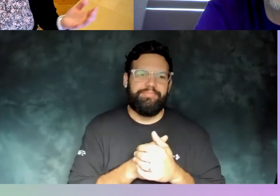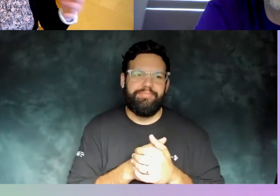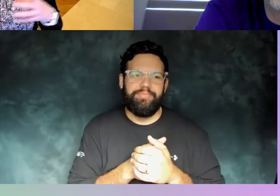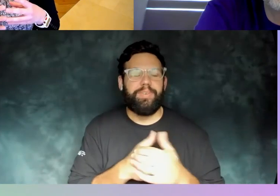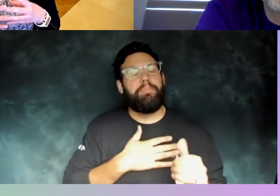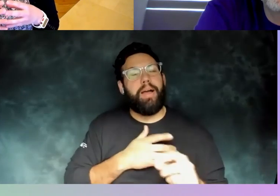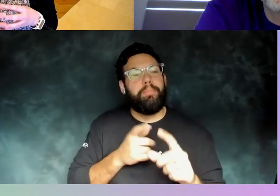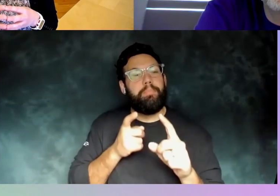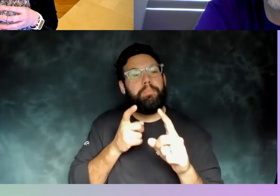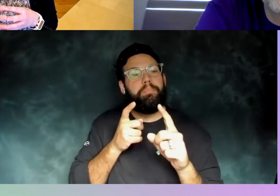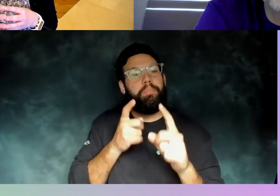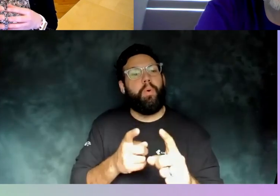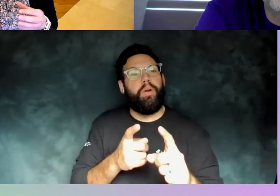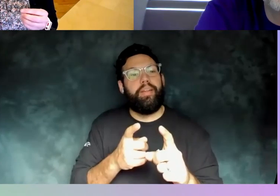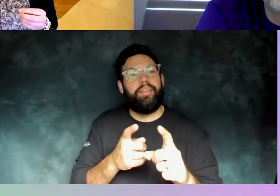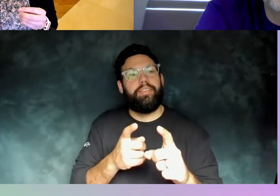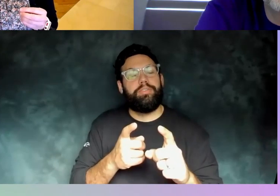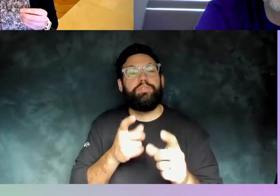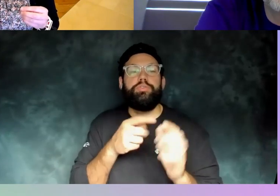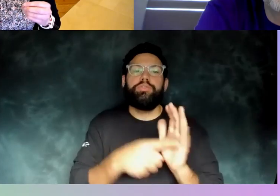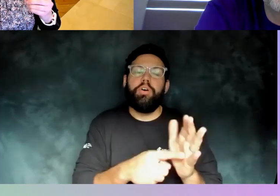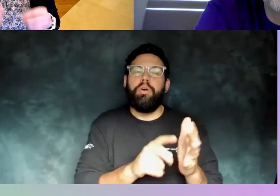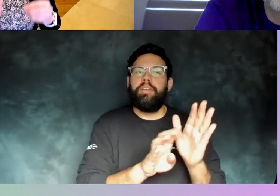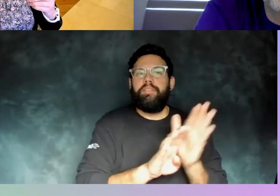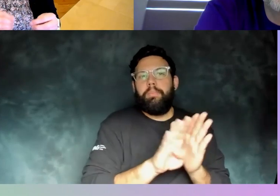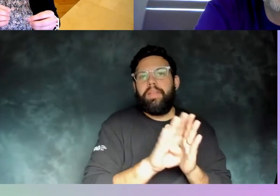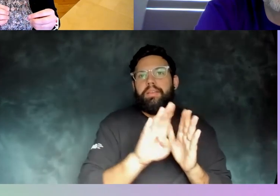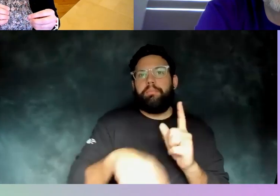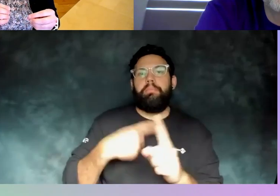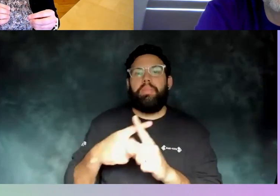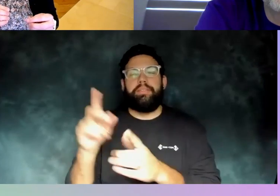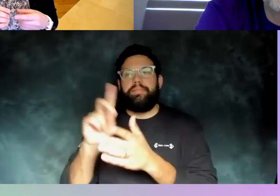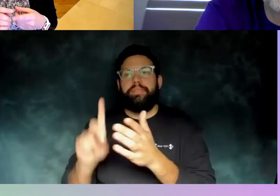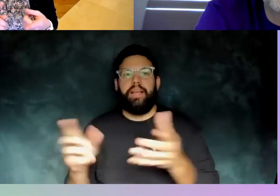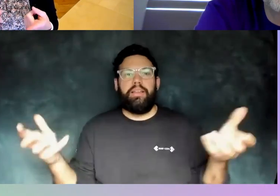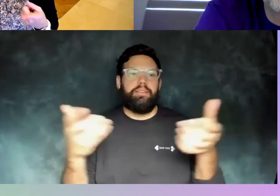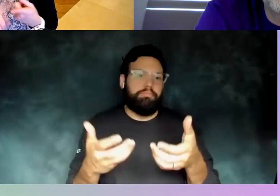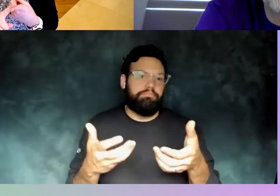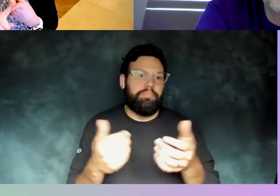choosing 1. I think over time as you see in accessibility and you've probably seen this a lot with clients you work